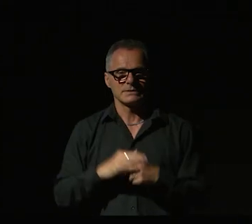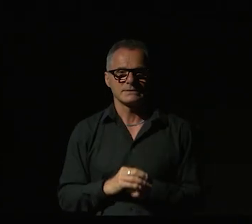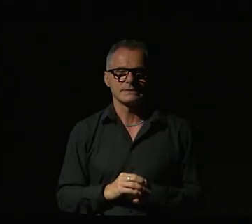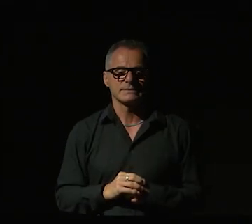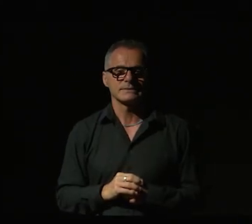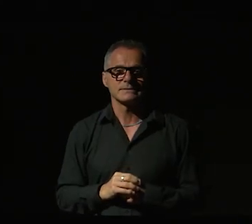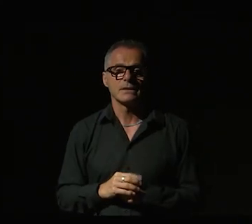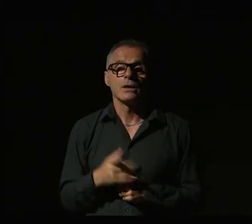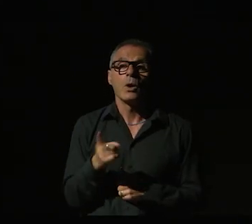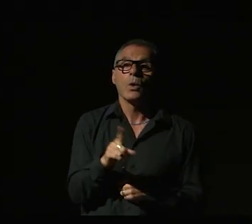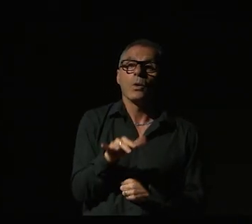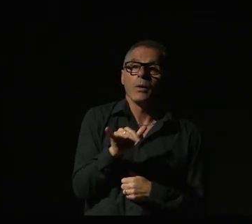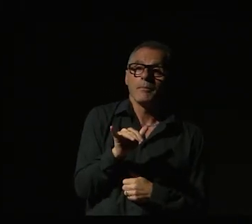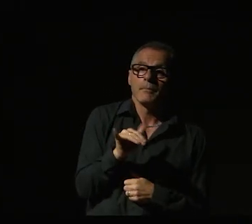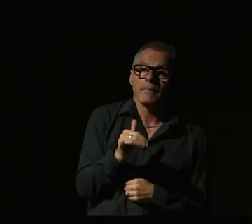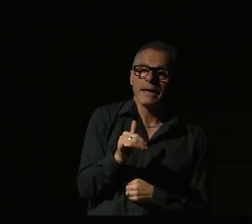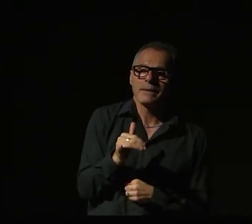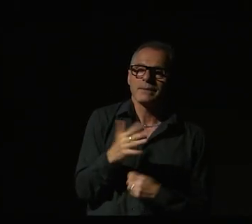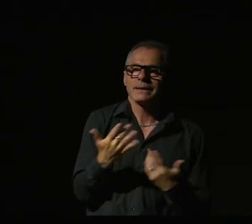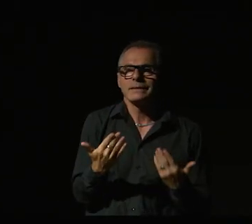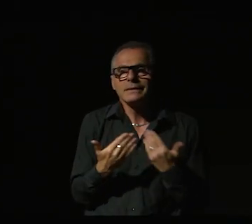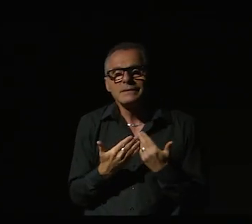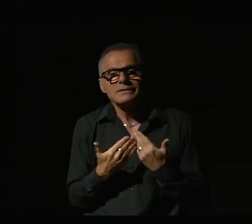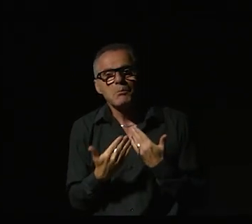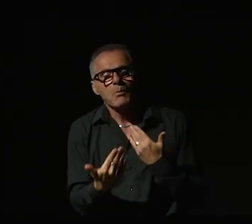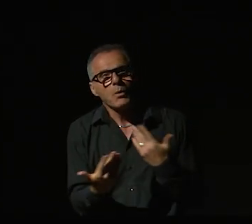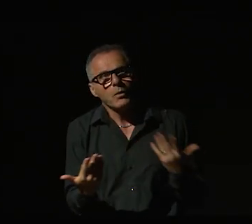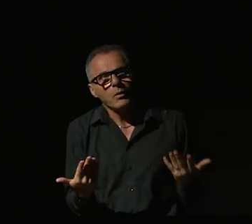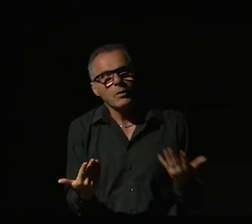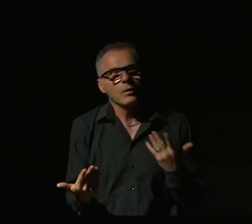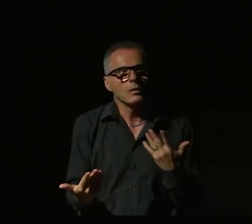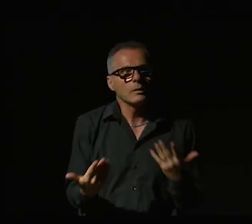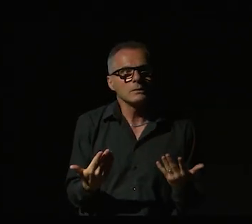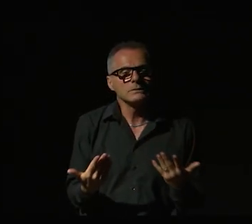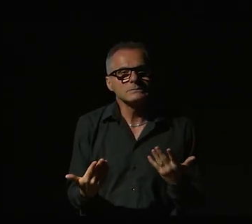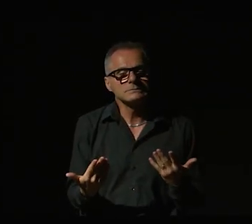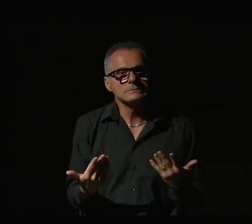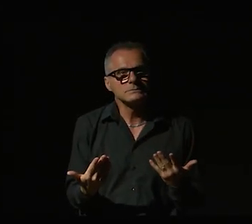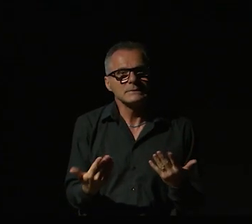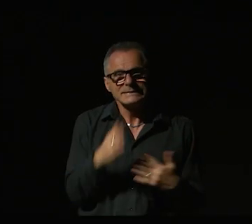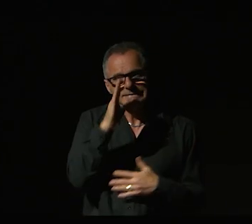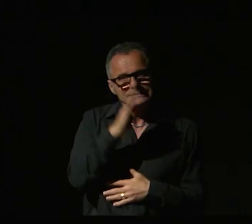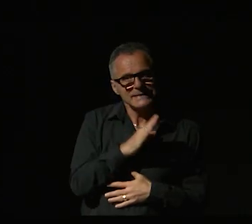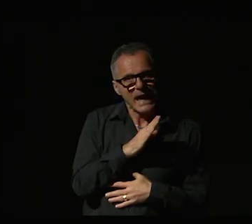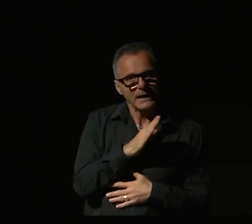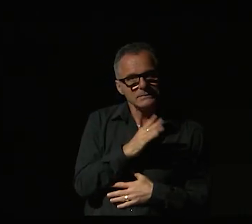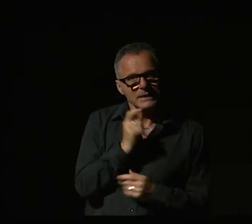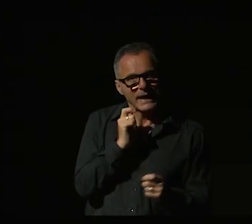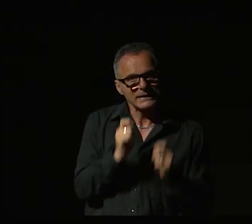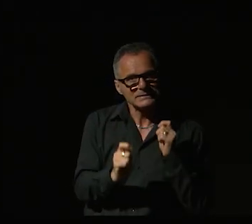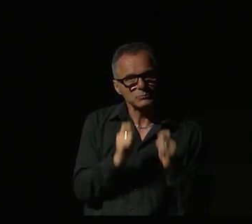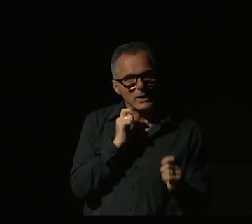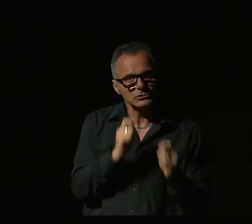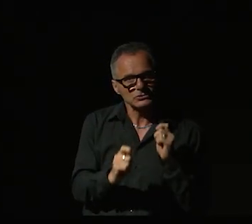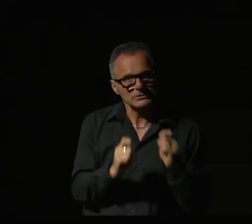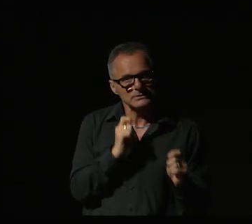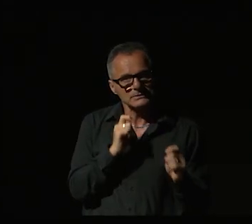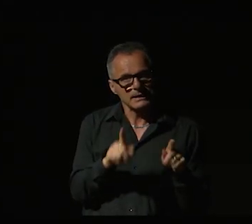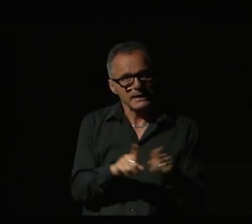or maybe even the more sad, melancholic expression of the Farnese Hercules.